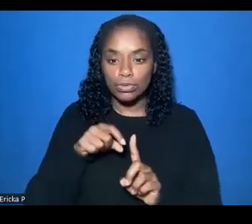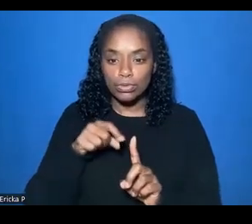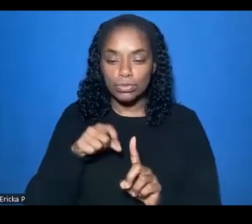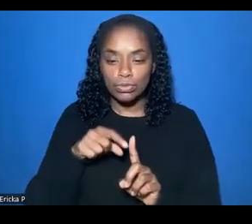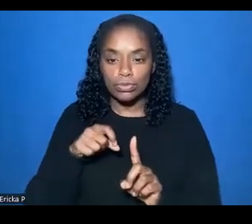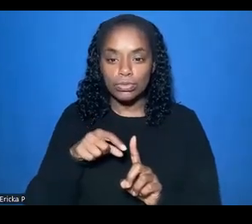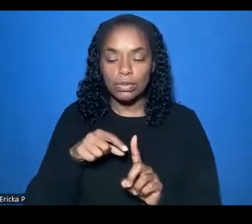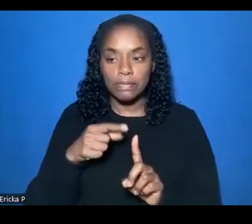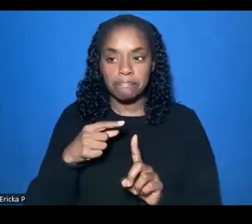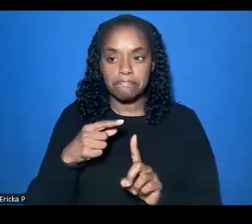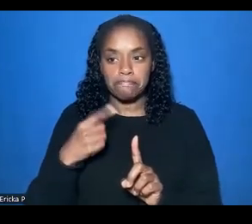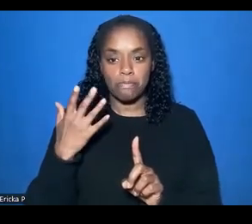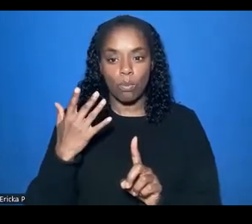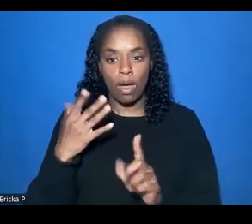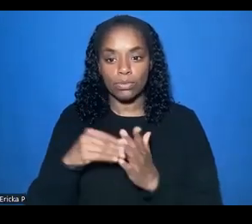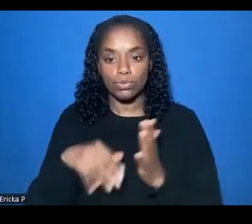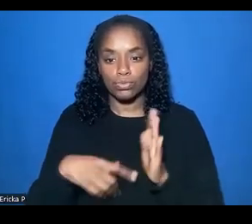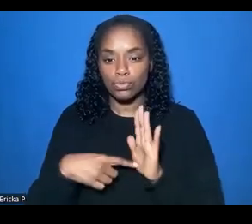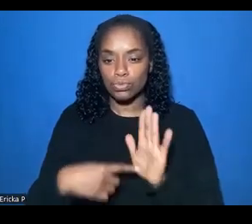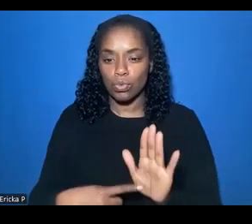In terms of why the student is exhibiting the behaviors.